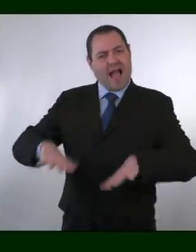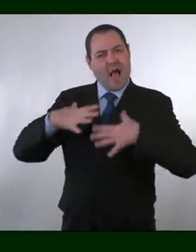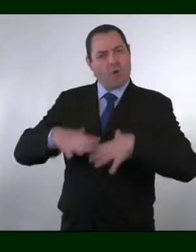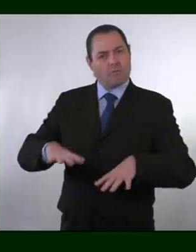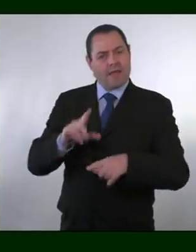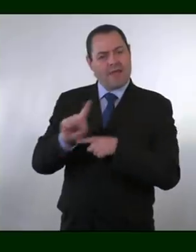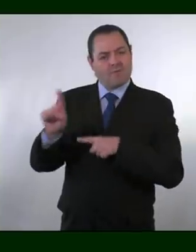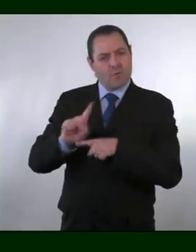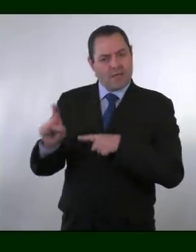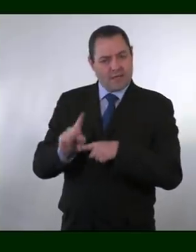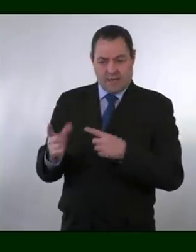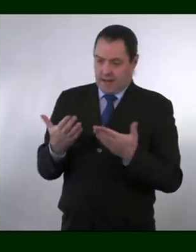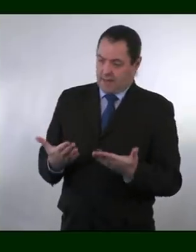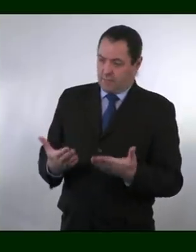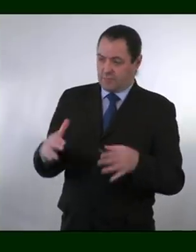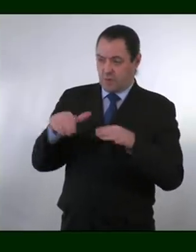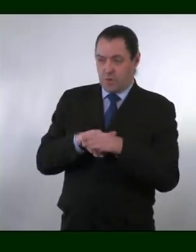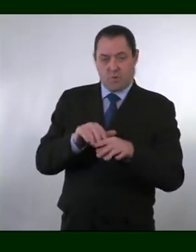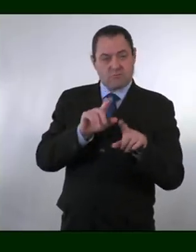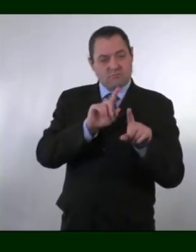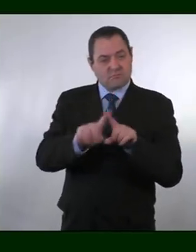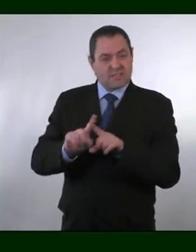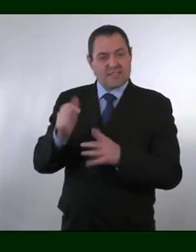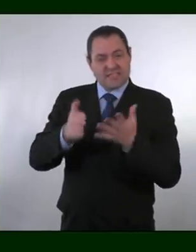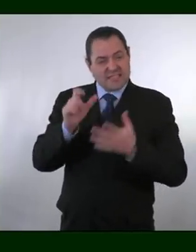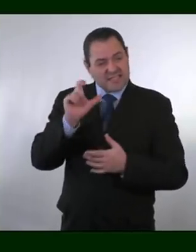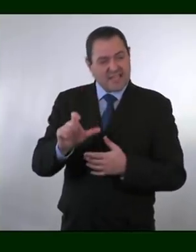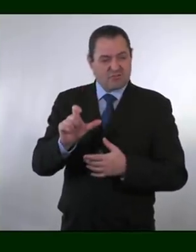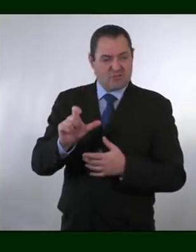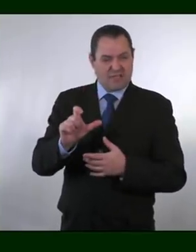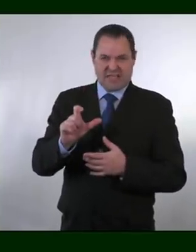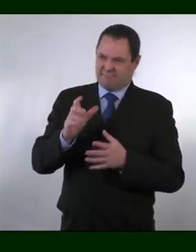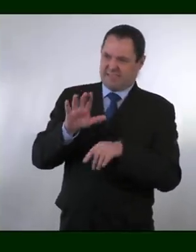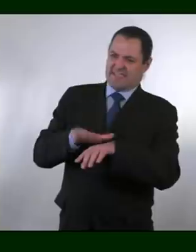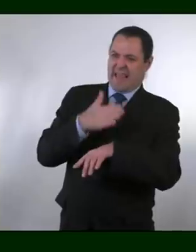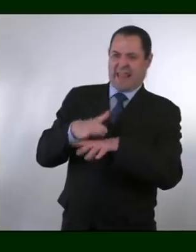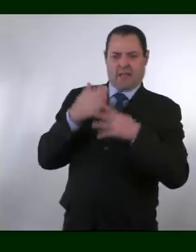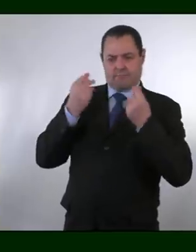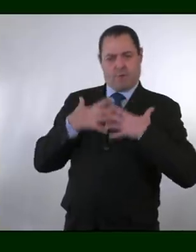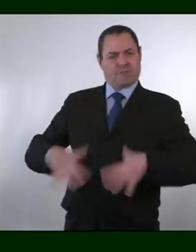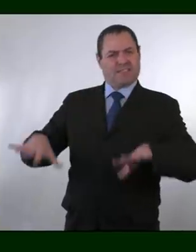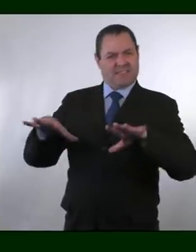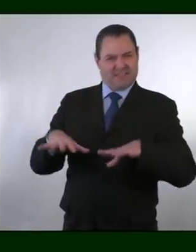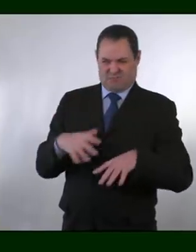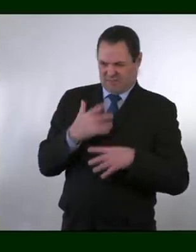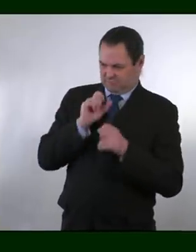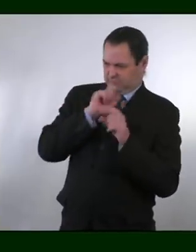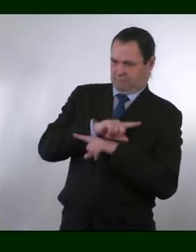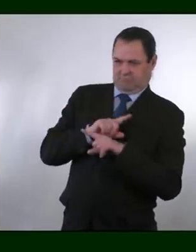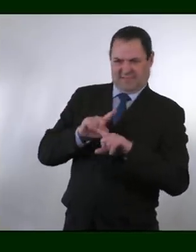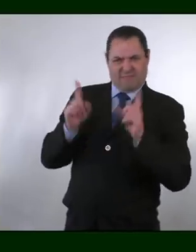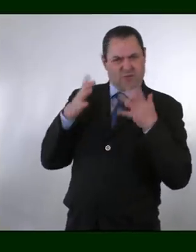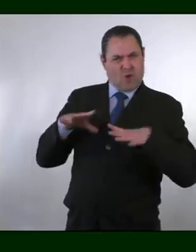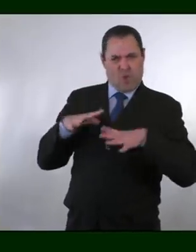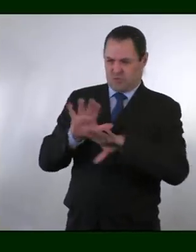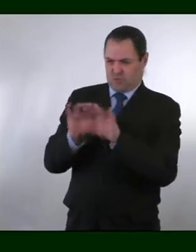range includes 16th century silk bodices. Again, at the time, he bashed the Government for not